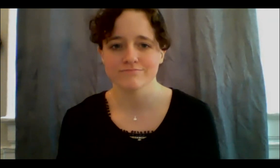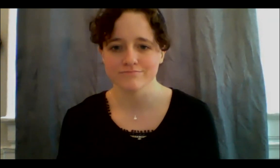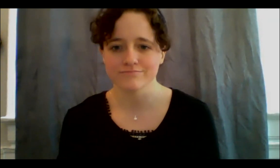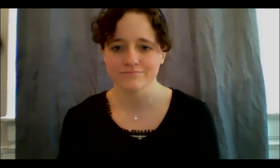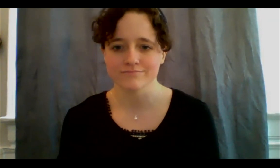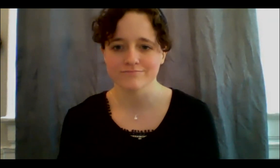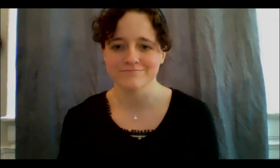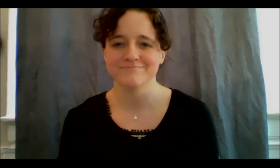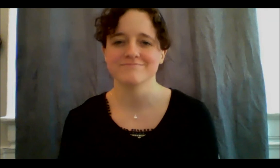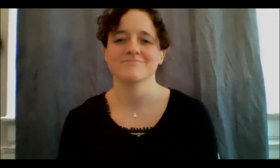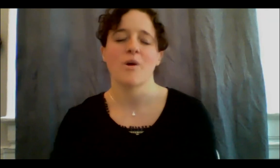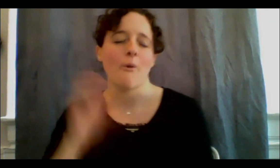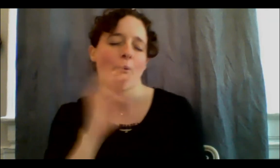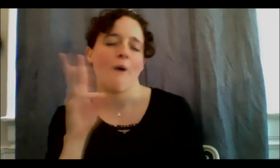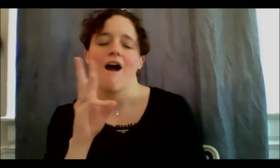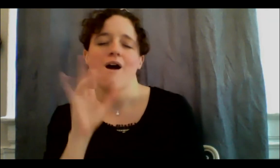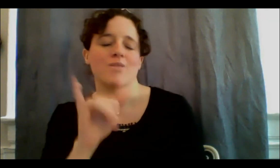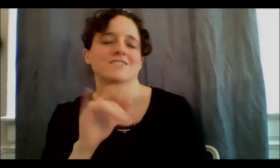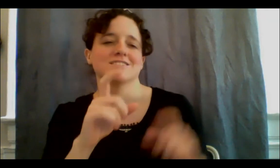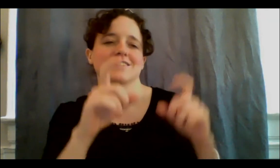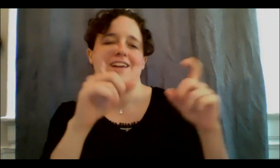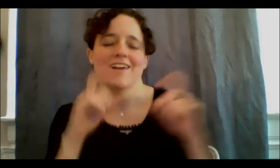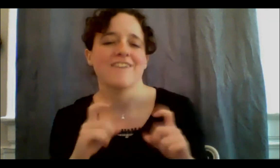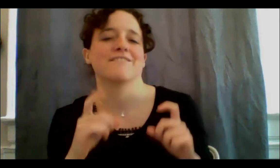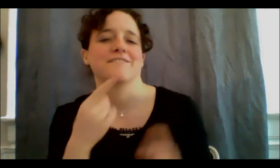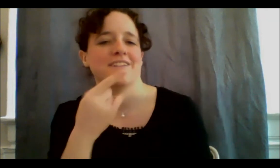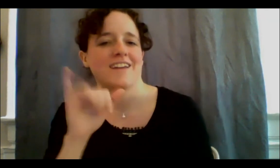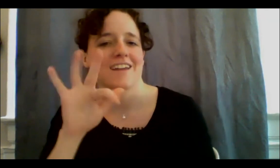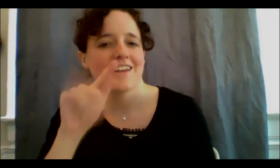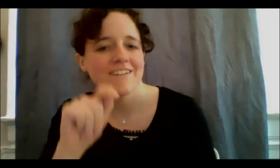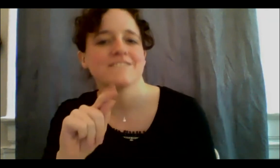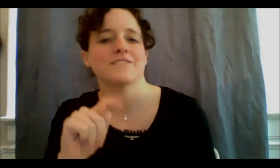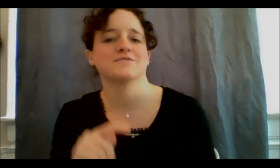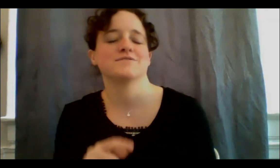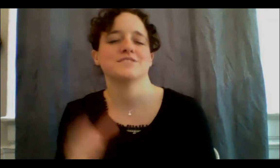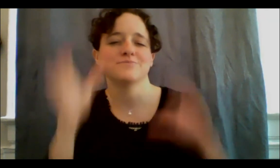What a gift. What a gift to hear you all, to hear your wisdom and your wise